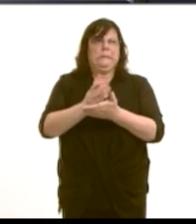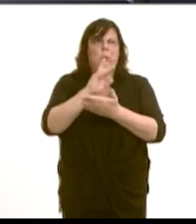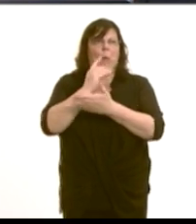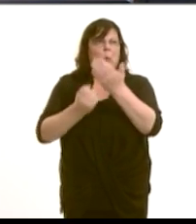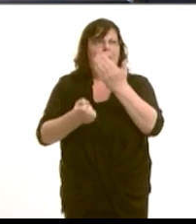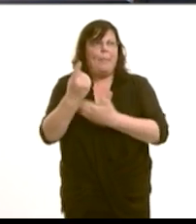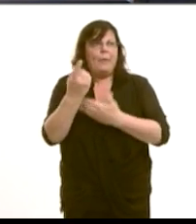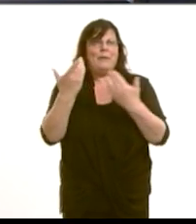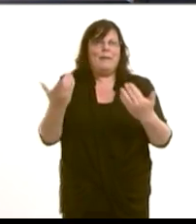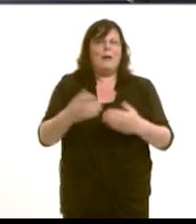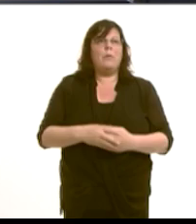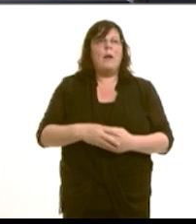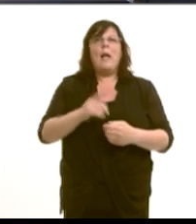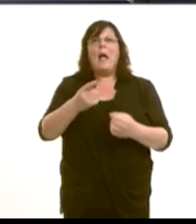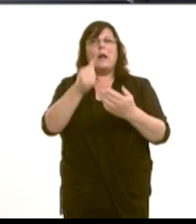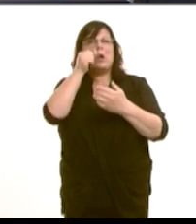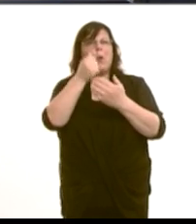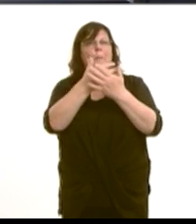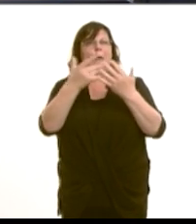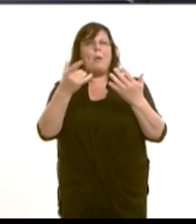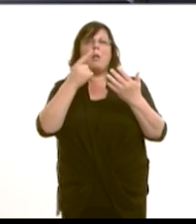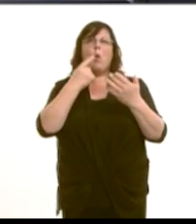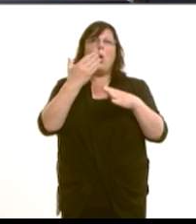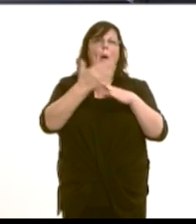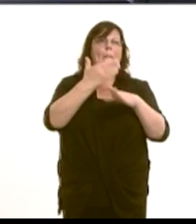but also the many hundreds employed via the supply chain reliant on the aerospace site.